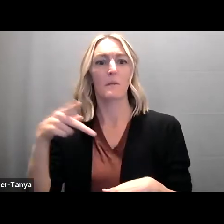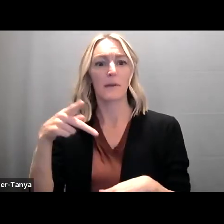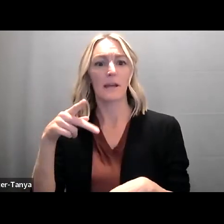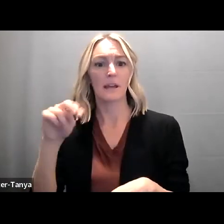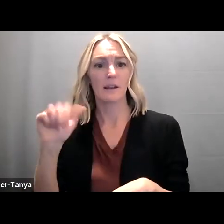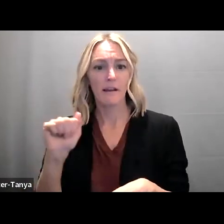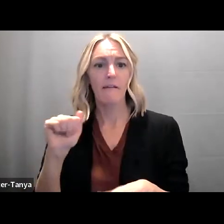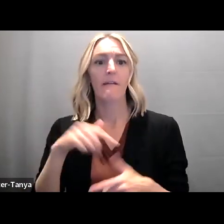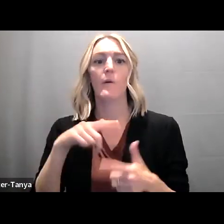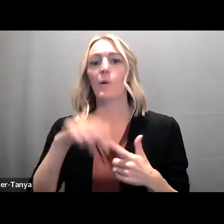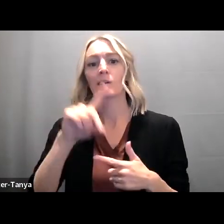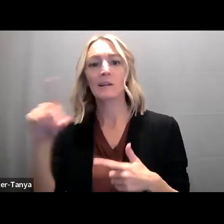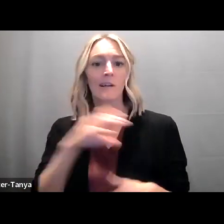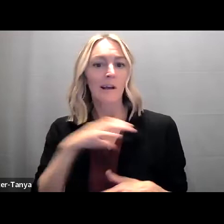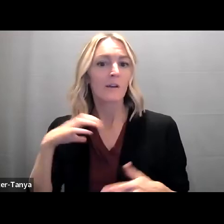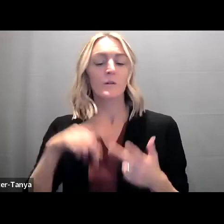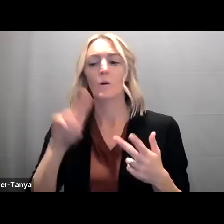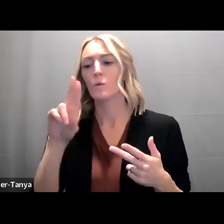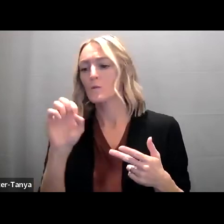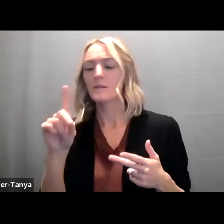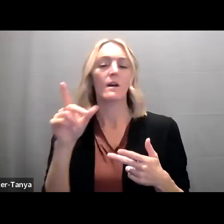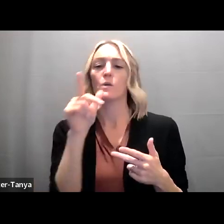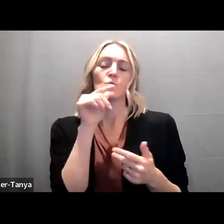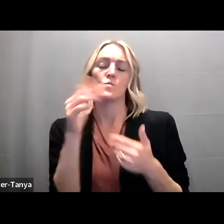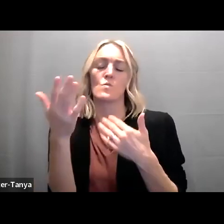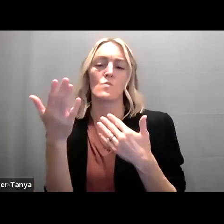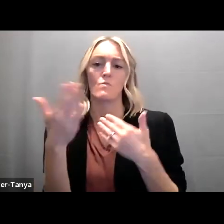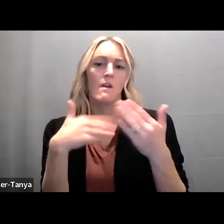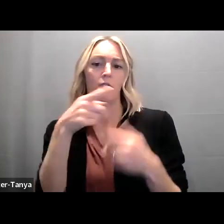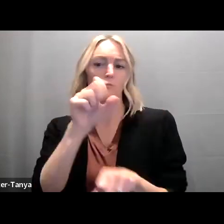or youth center, who every you're working with or you know and are a relationship with